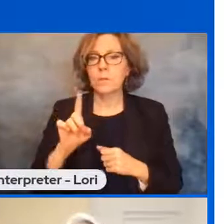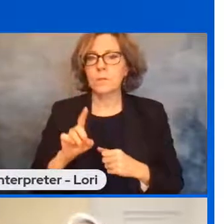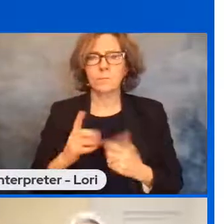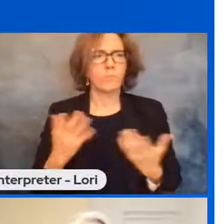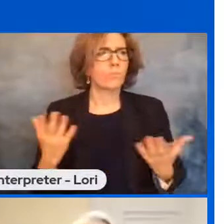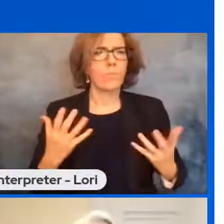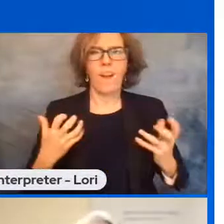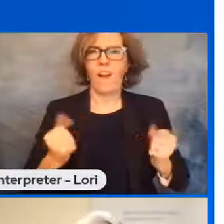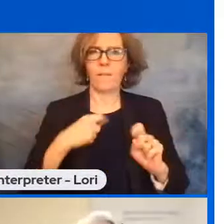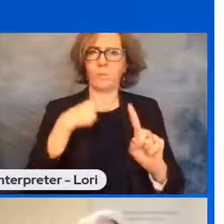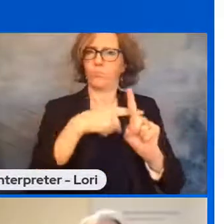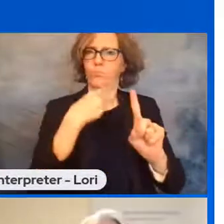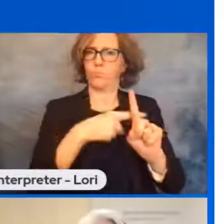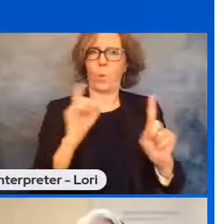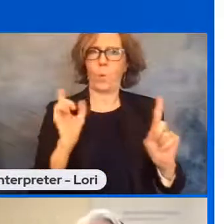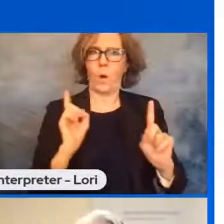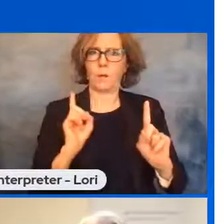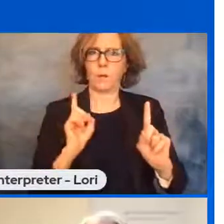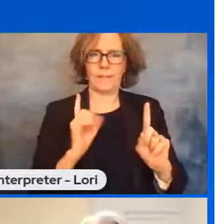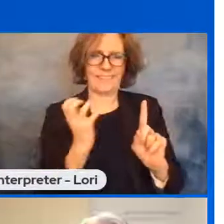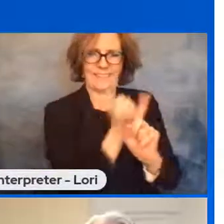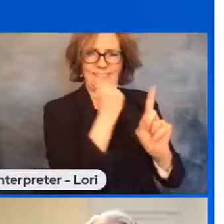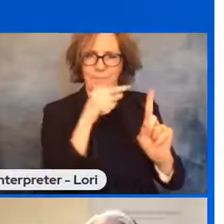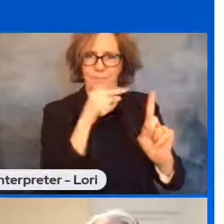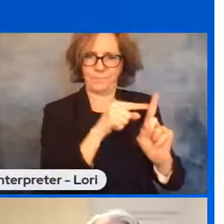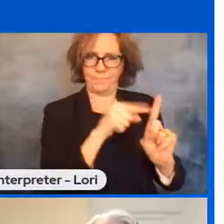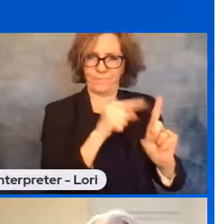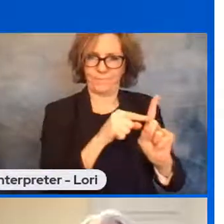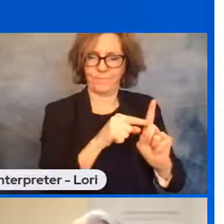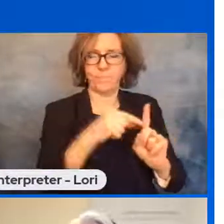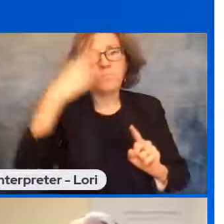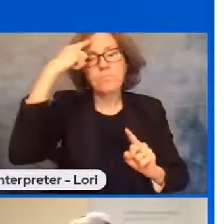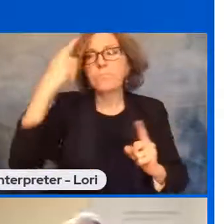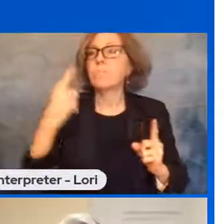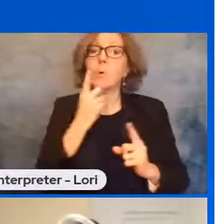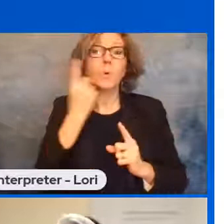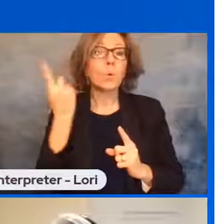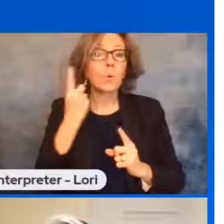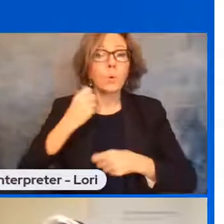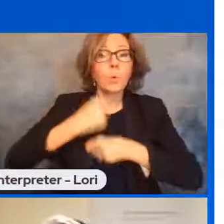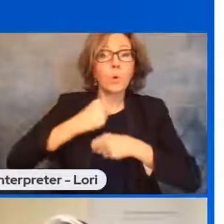If you're a musician, think about a jazz musician who knows how to improvise really, really well.